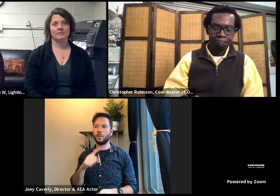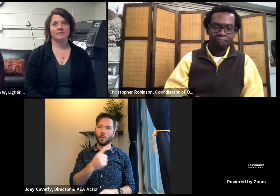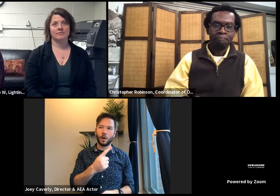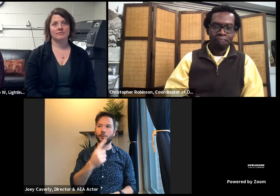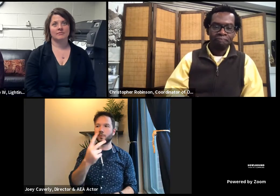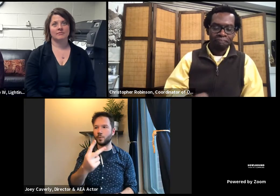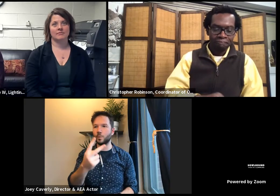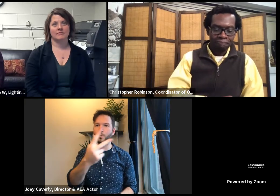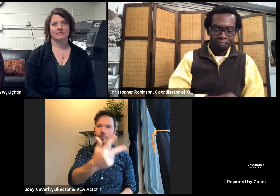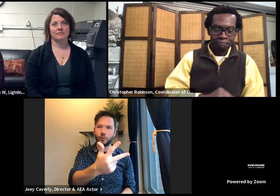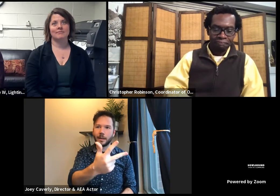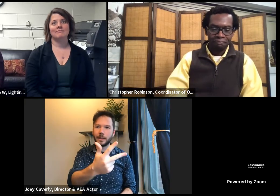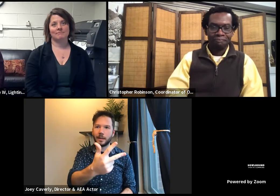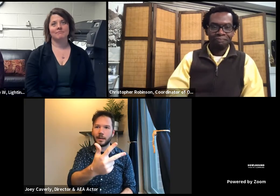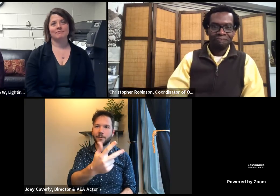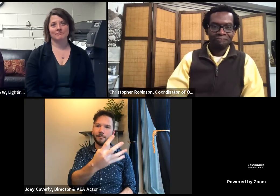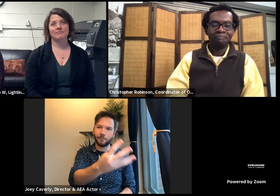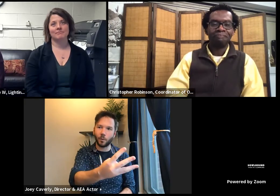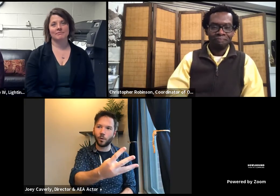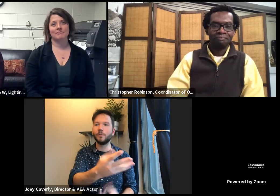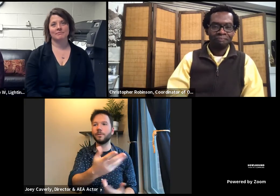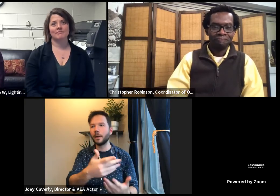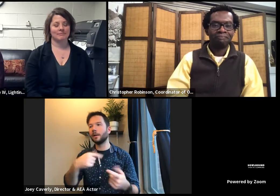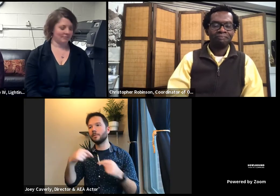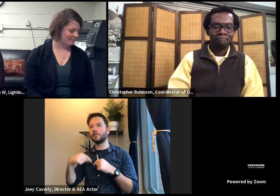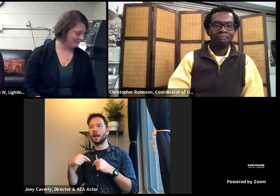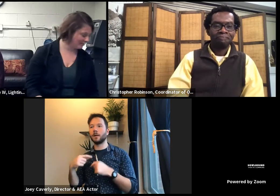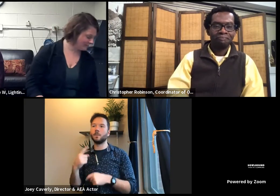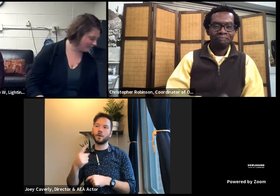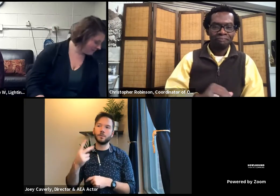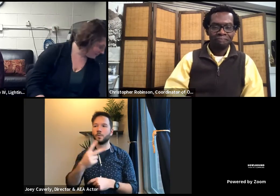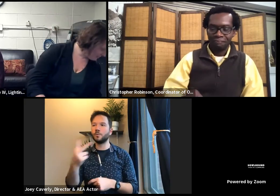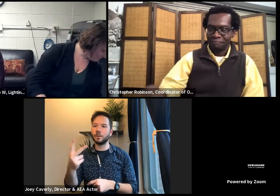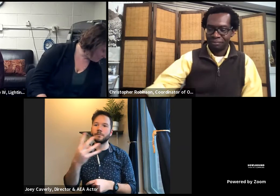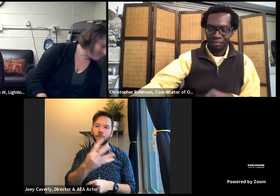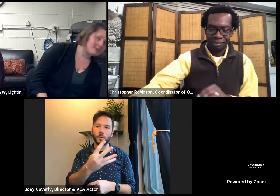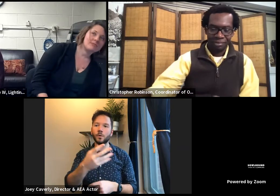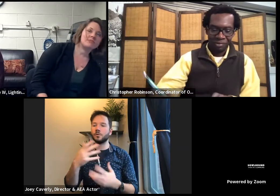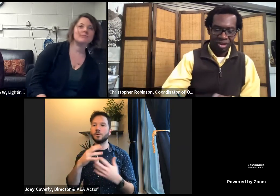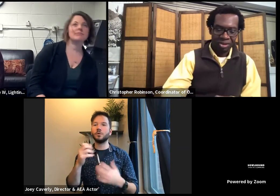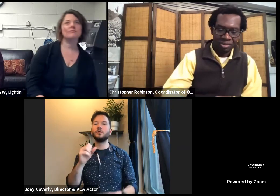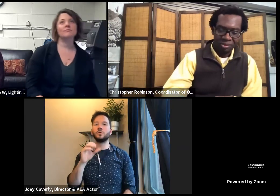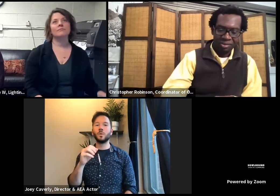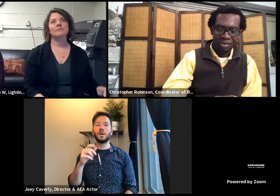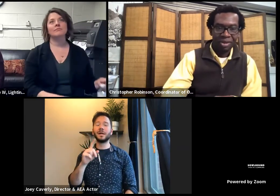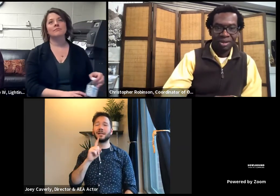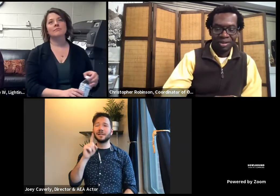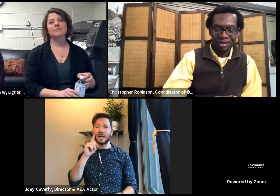Fight choreographers, they already know. They have their steps and the cuing system